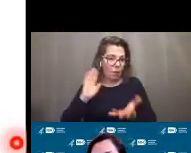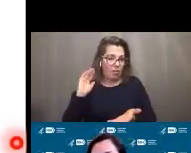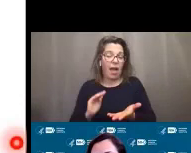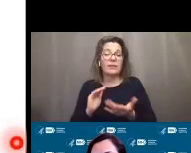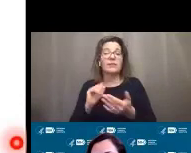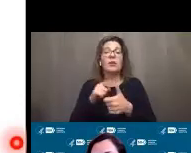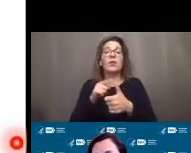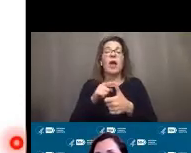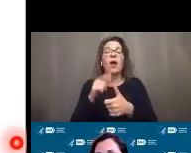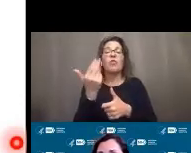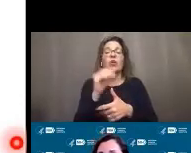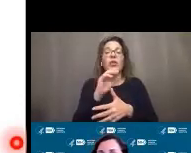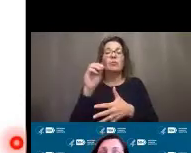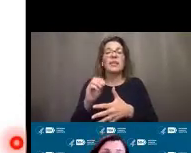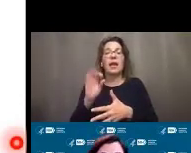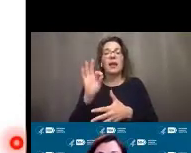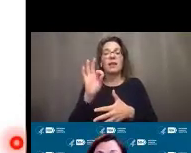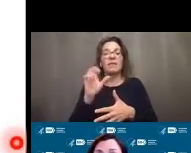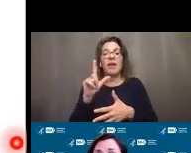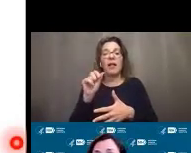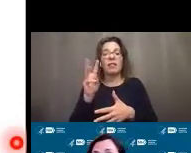as you develop your own leadership philosophy.